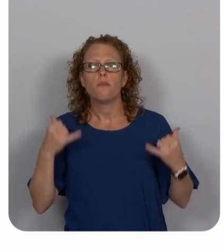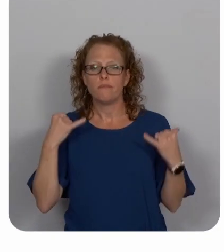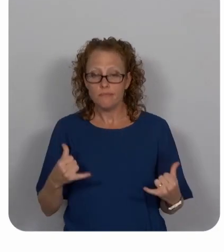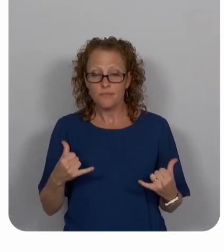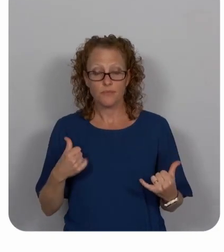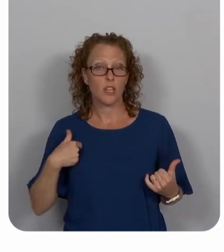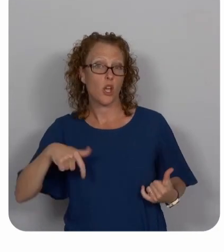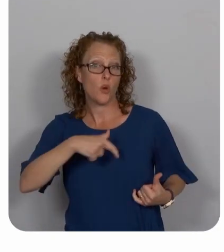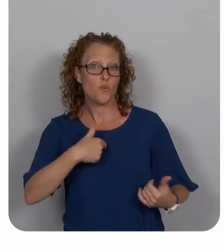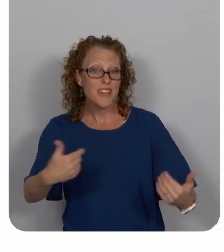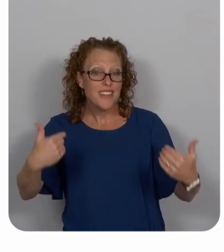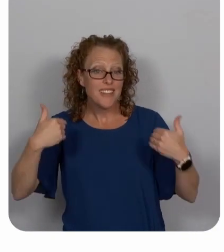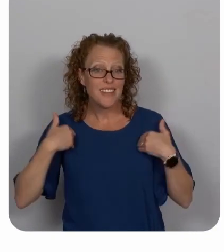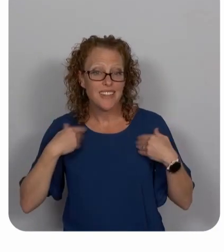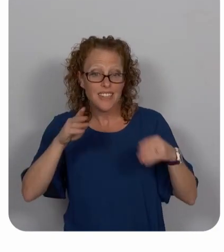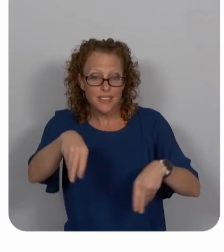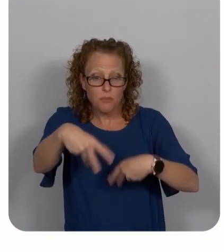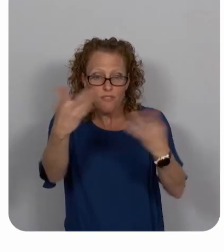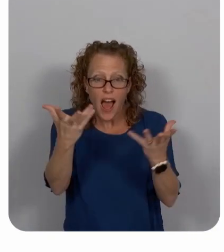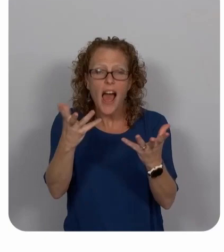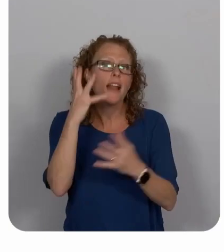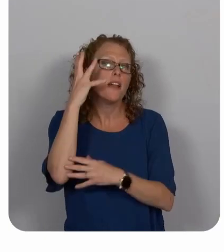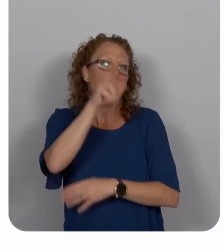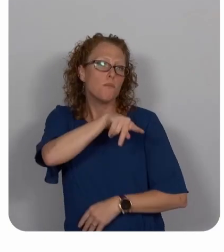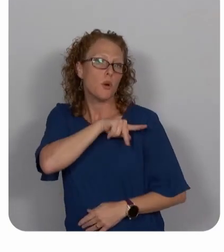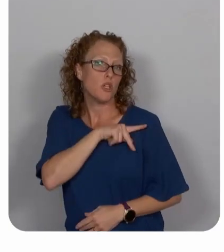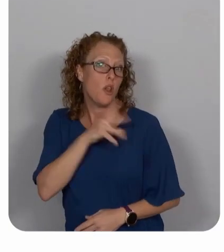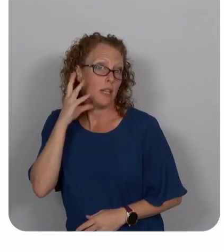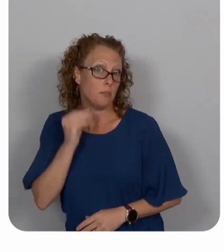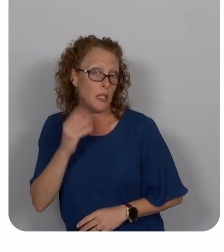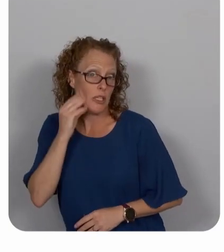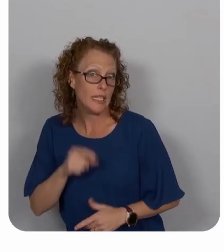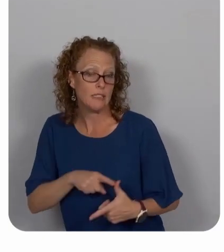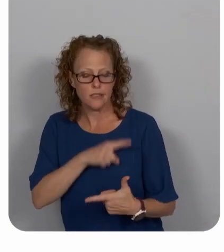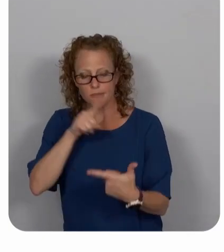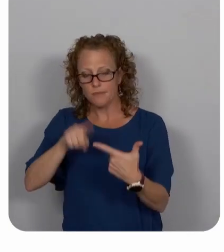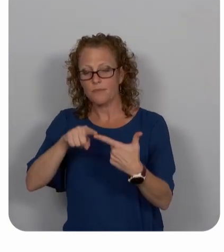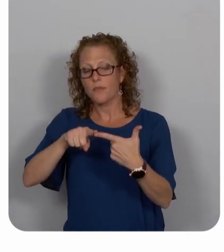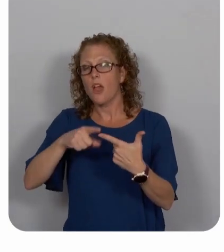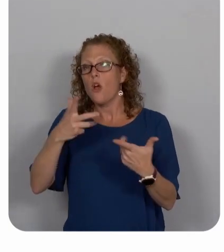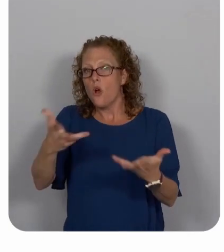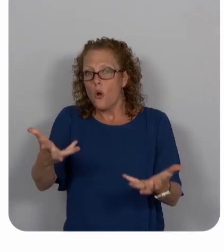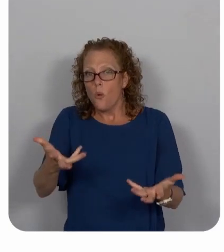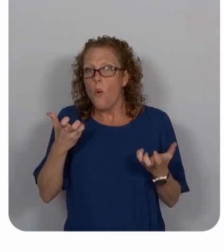Serving our customers with a personalized experience, improving our customer service,